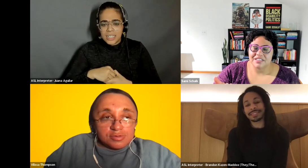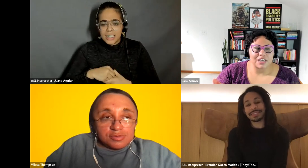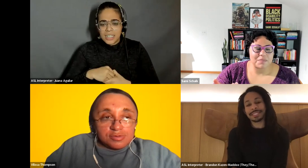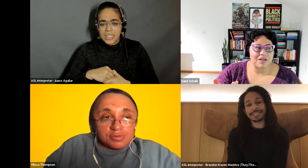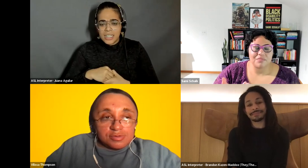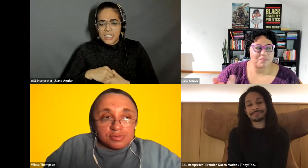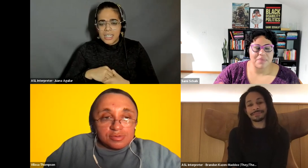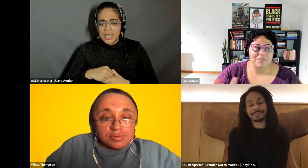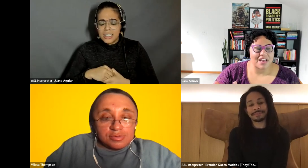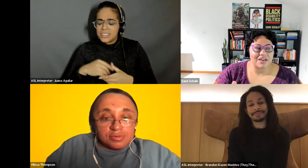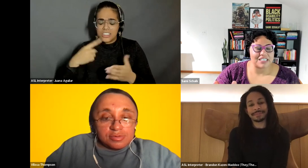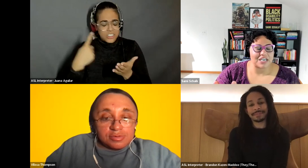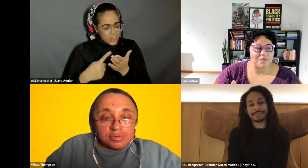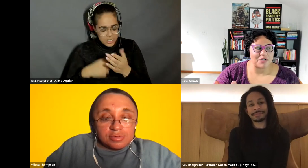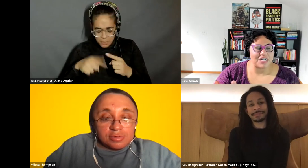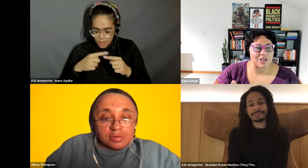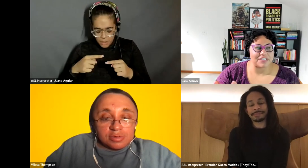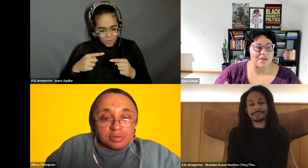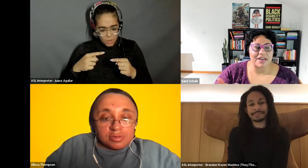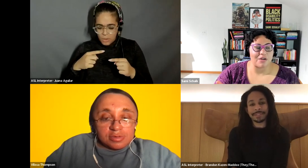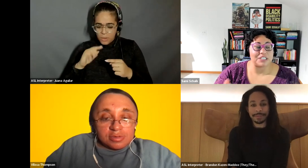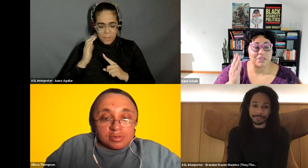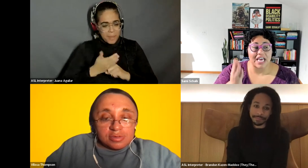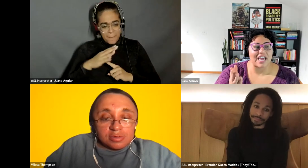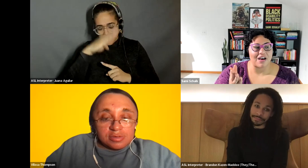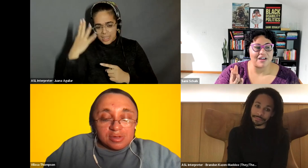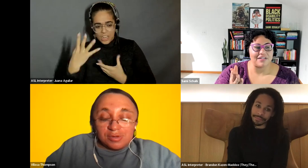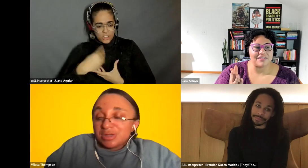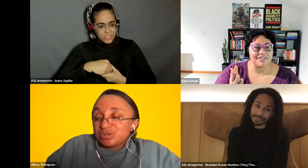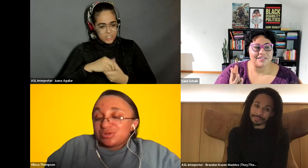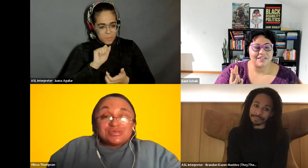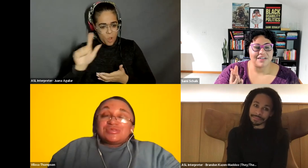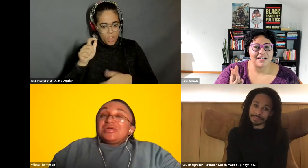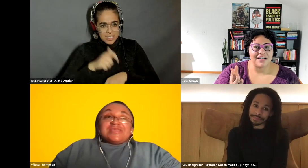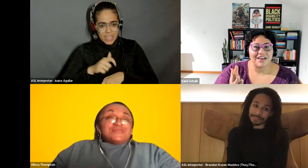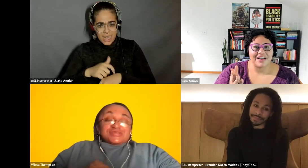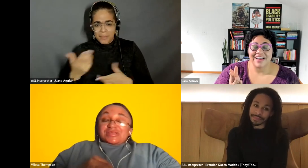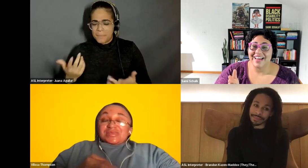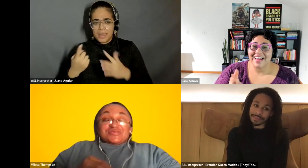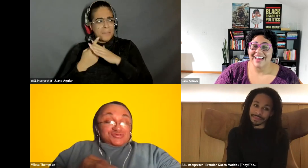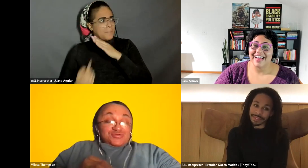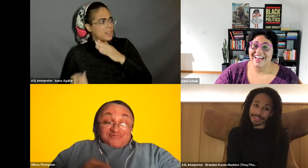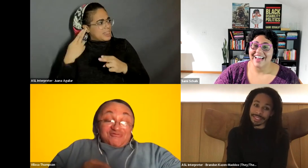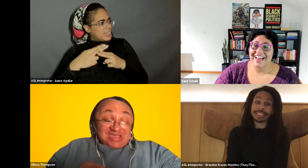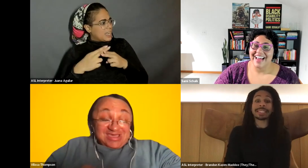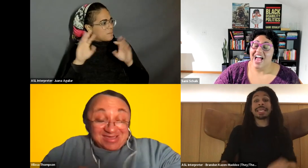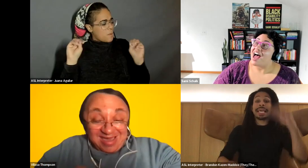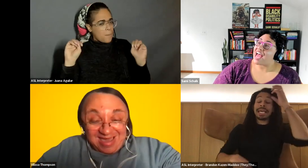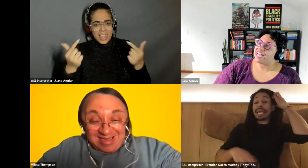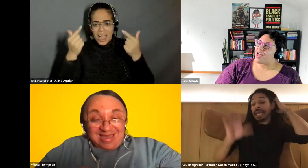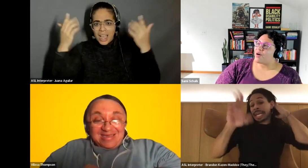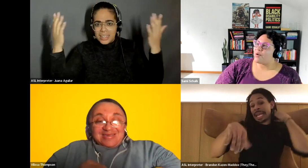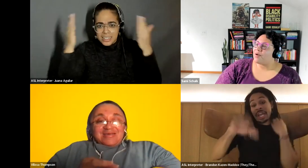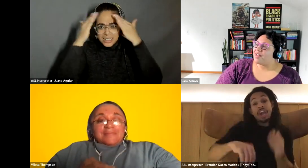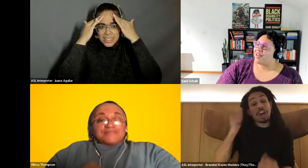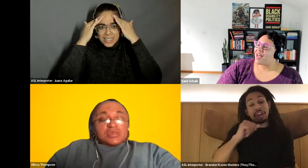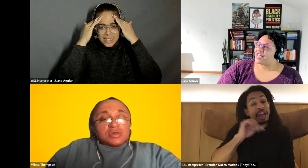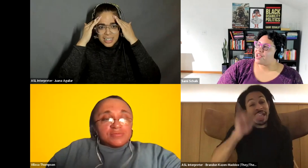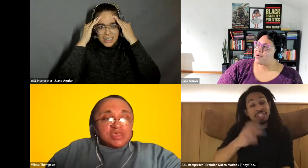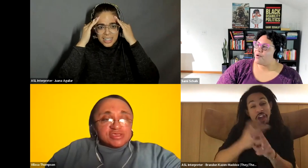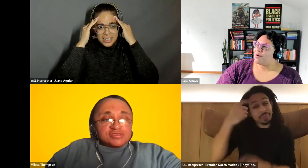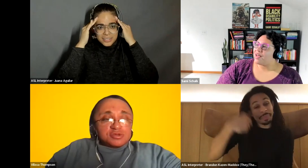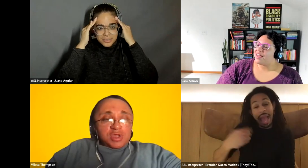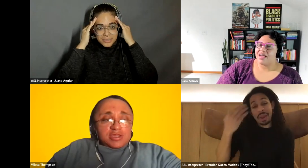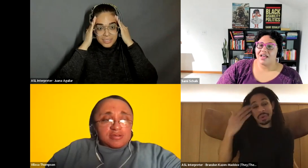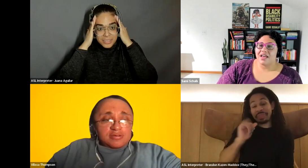Sami Schalk: talks about being black and autistic communities all the time. And now i'm just blanking on. That was a leak descriptive, I know. But it is it, Saray?